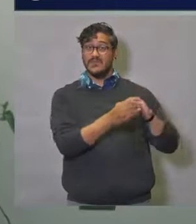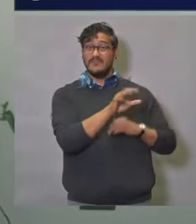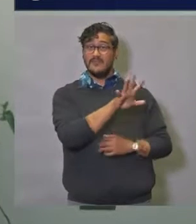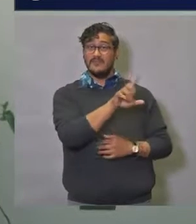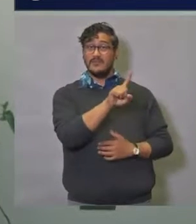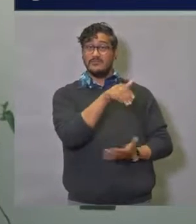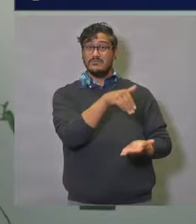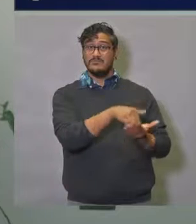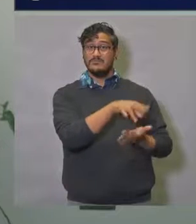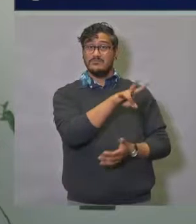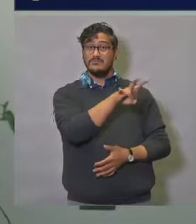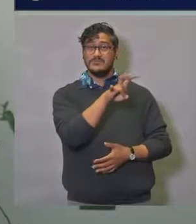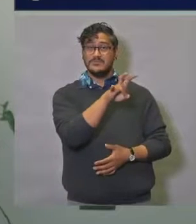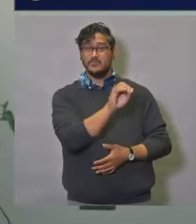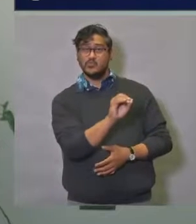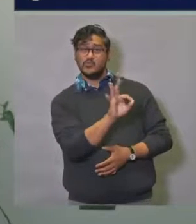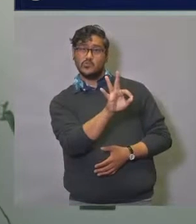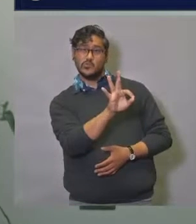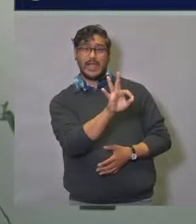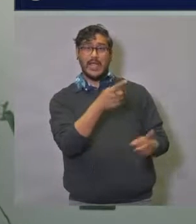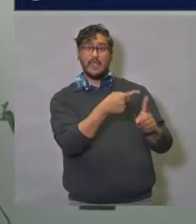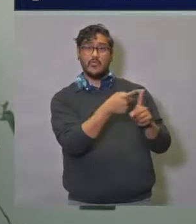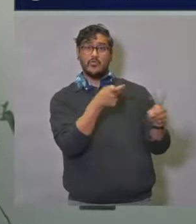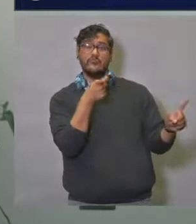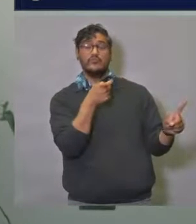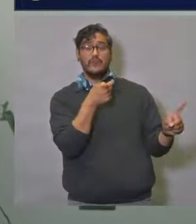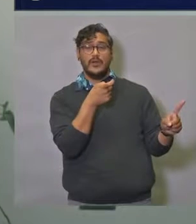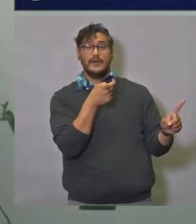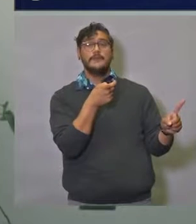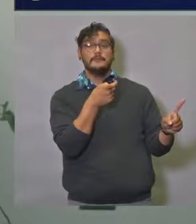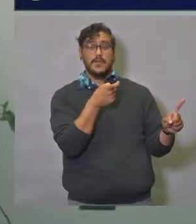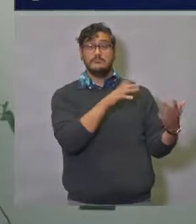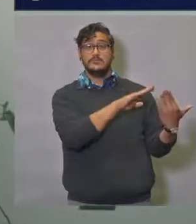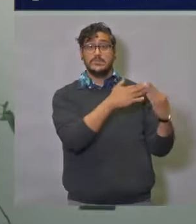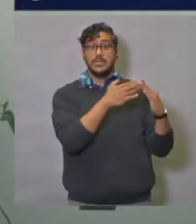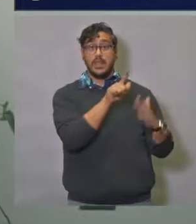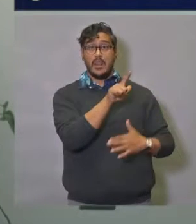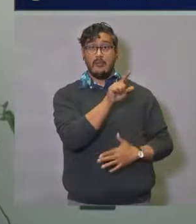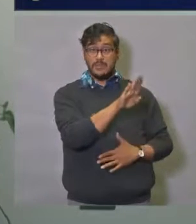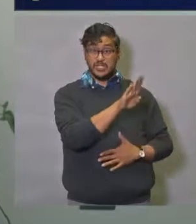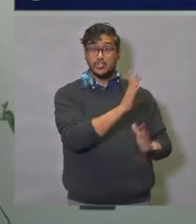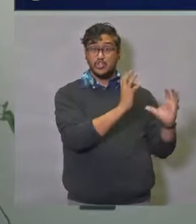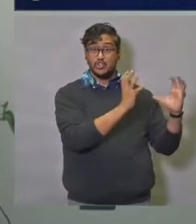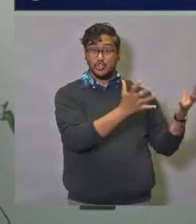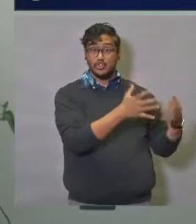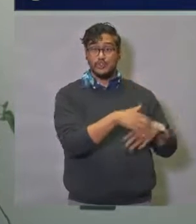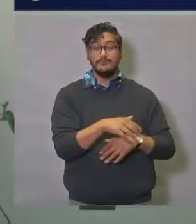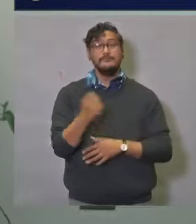THESE CASES INCLUDE A TOTAL OF